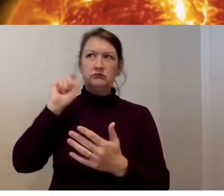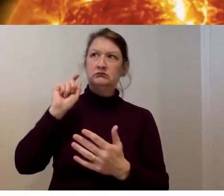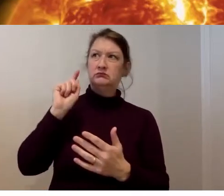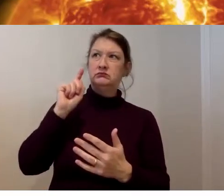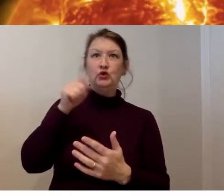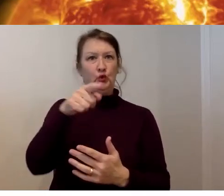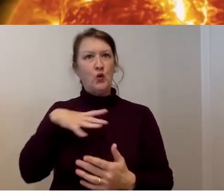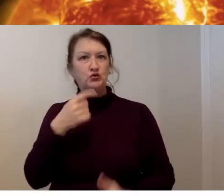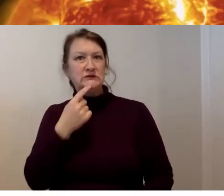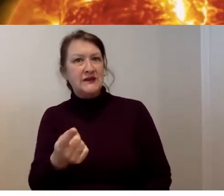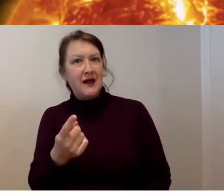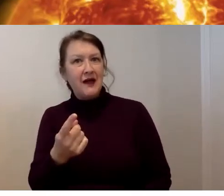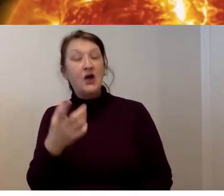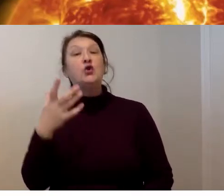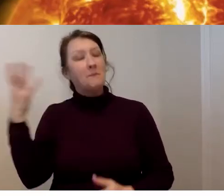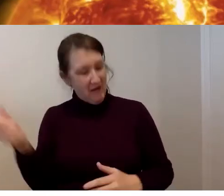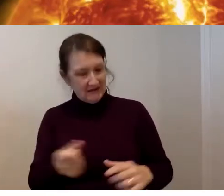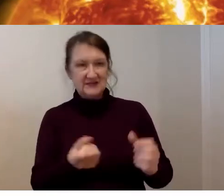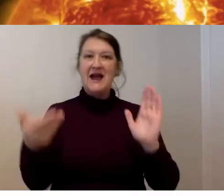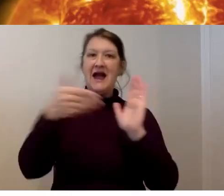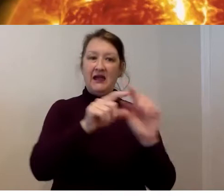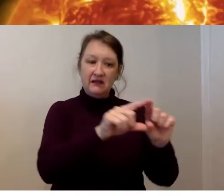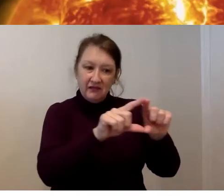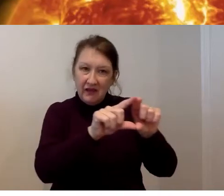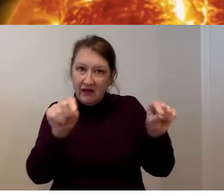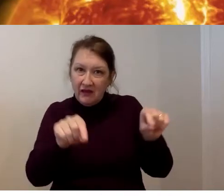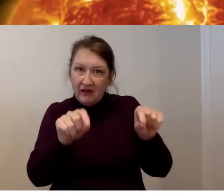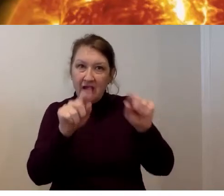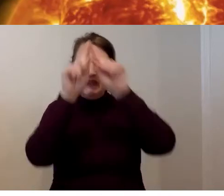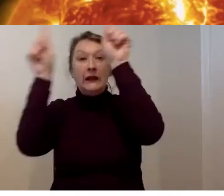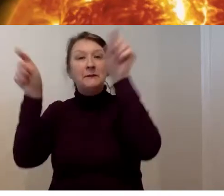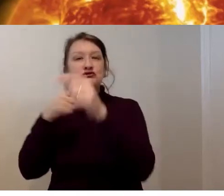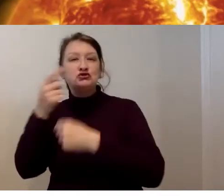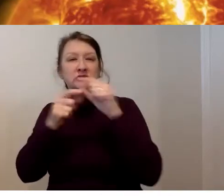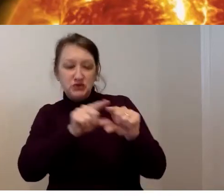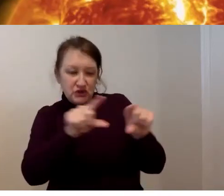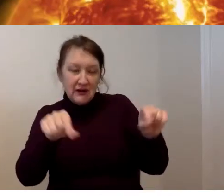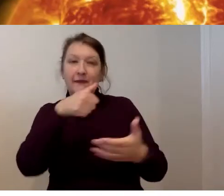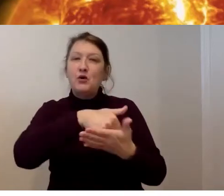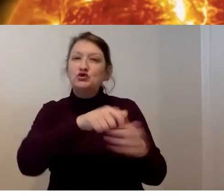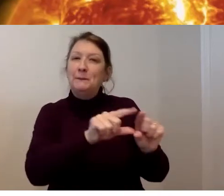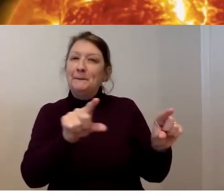need to add that in with a GIF, is anyone using a screen reader just